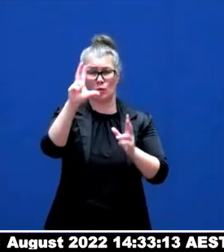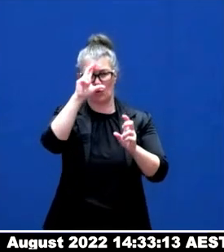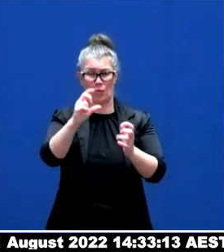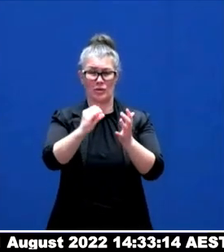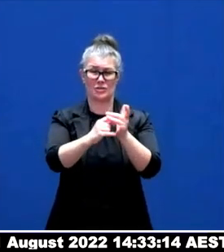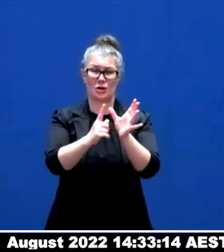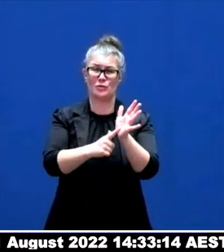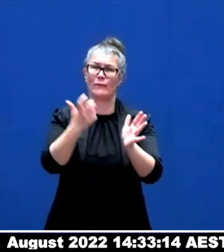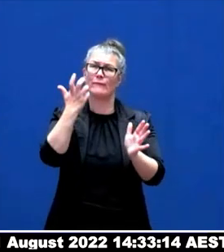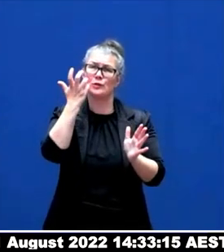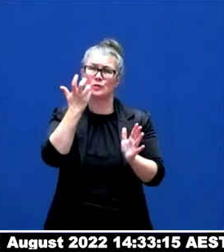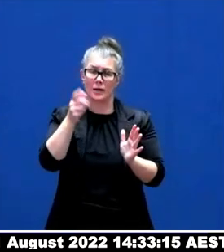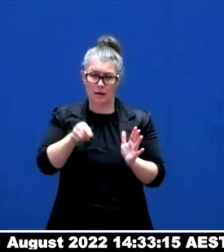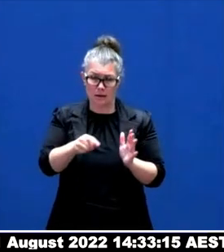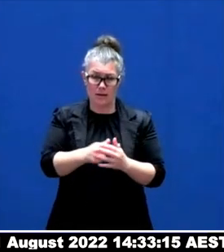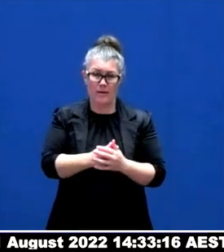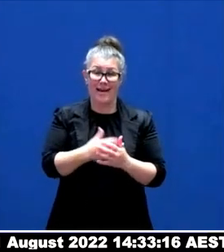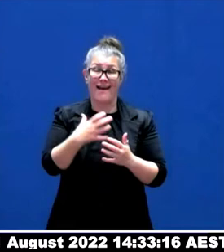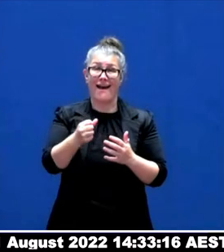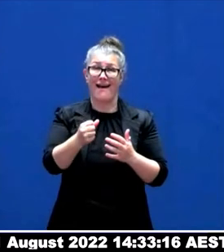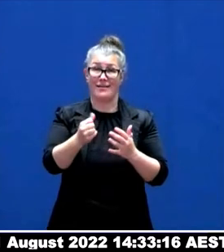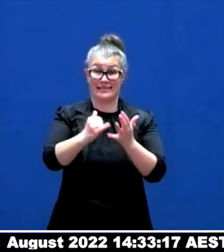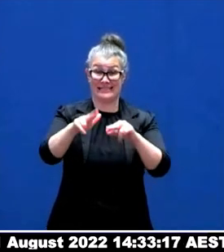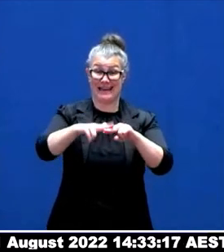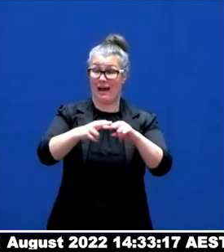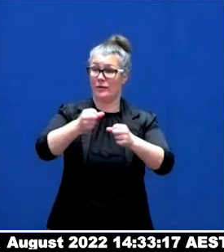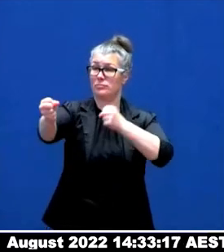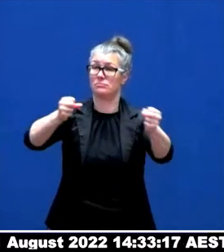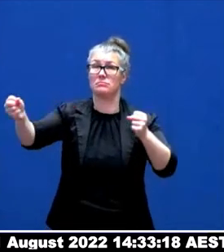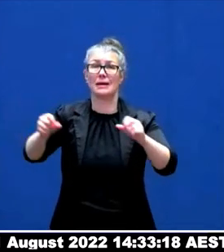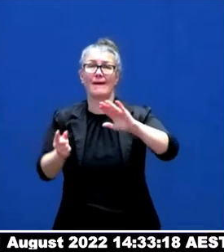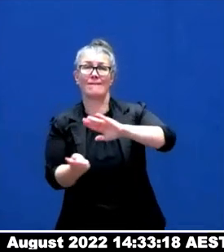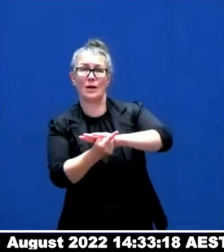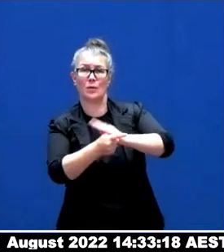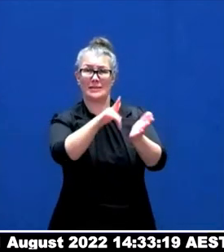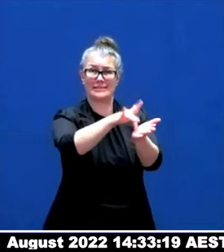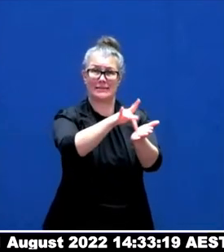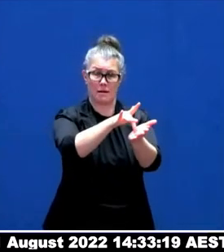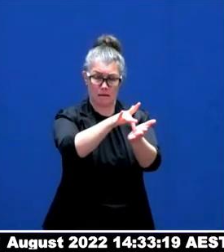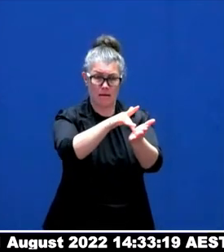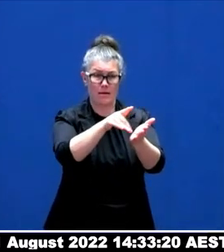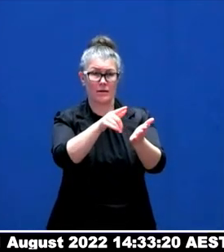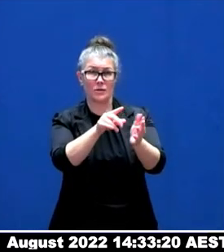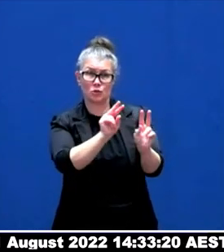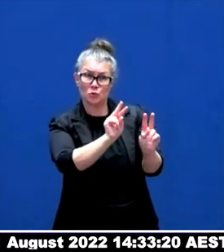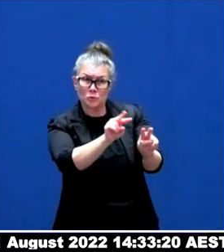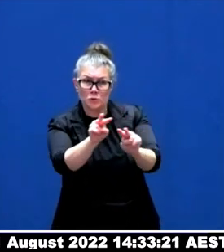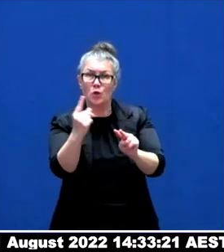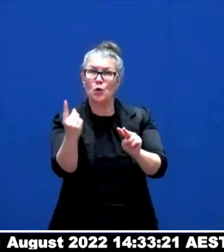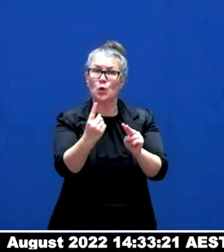to the recovery centres and evacuation centres in those areas to identify any people with disabilities who may have needed support.